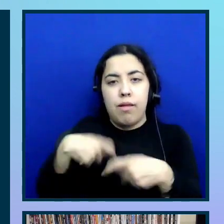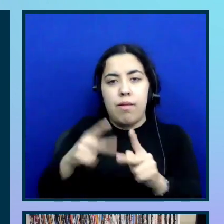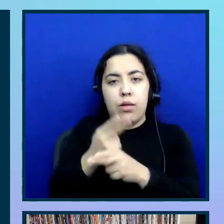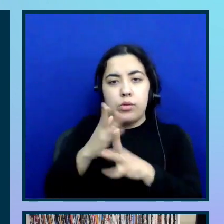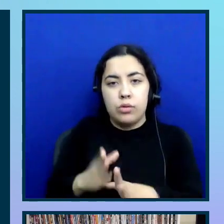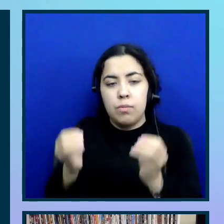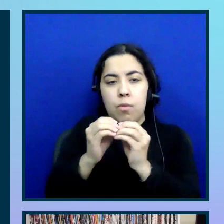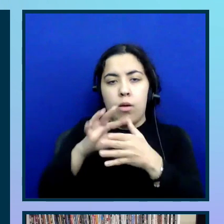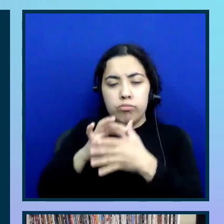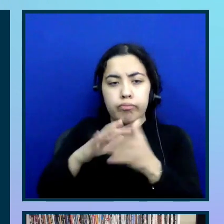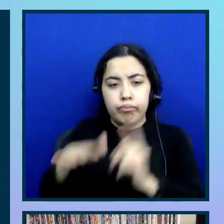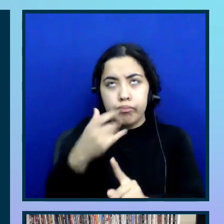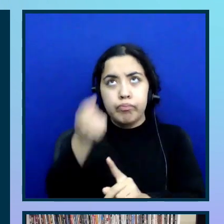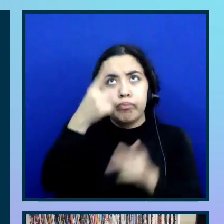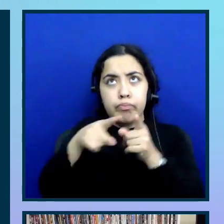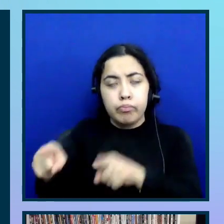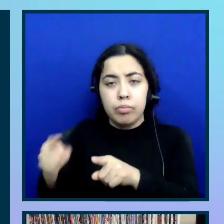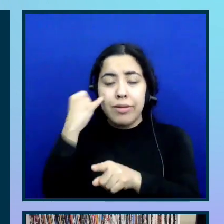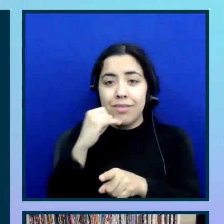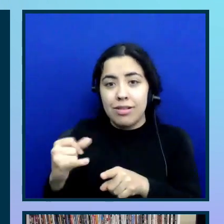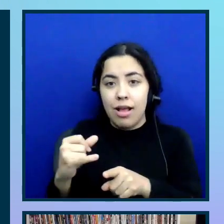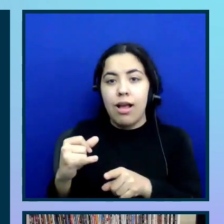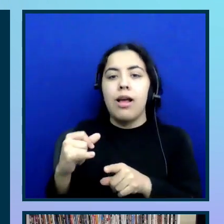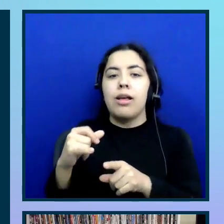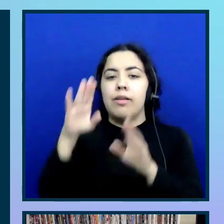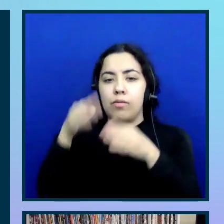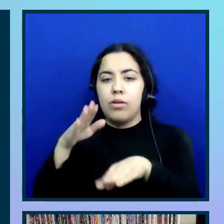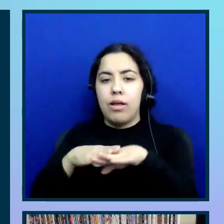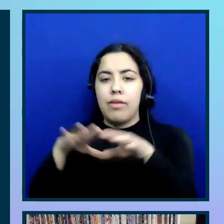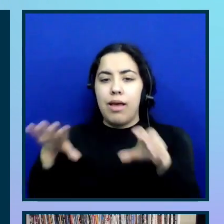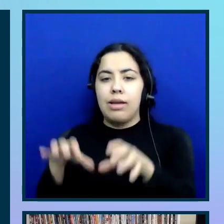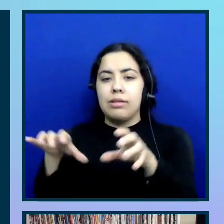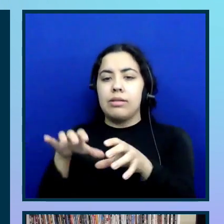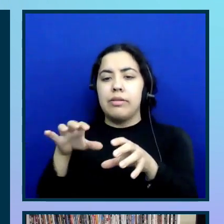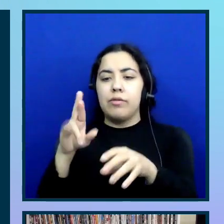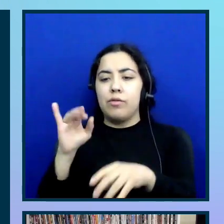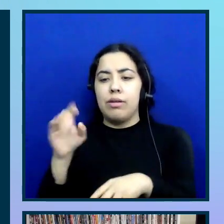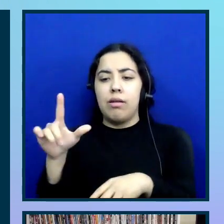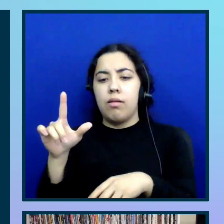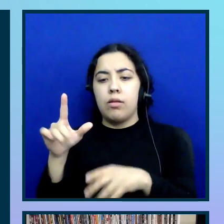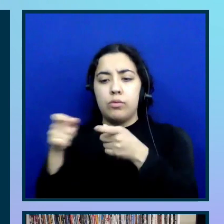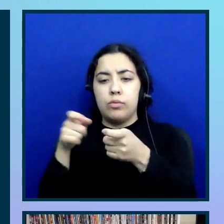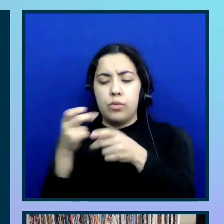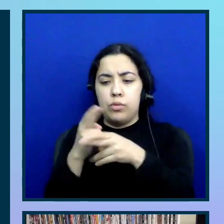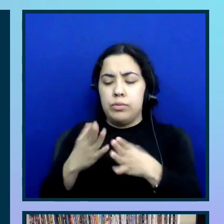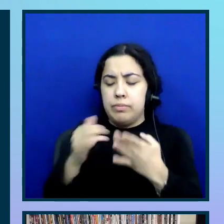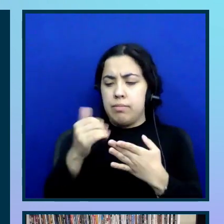Otherwise, focus remains on the activator control and the user may not be aware of, or be able to easily reach the model content.